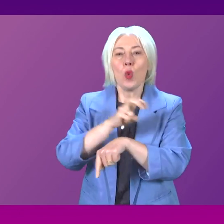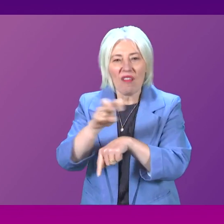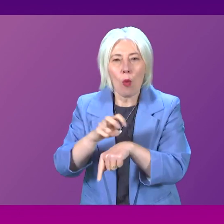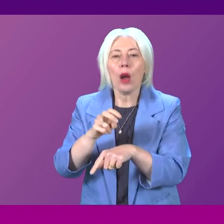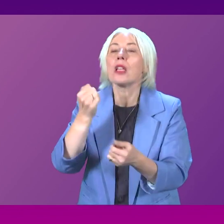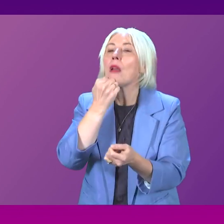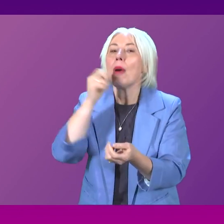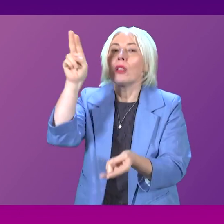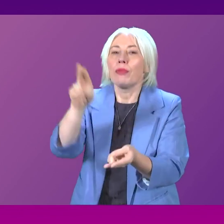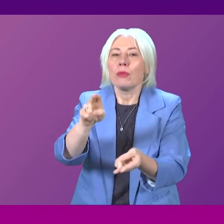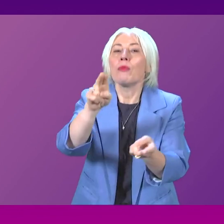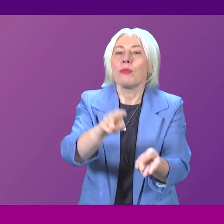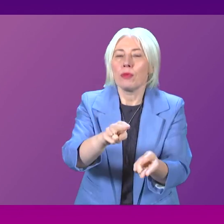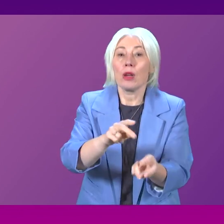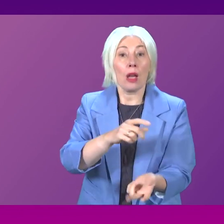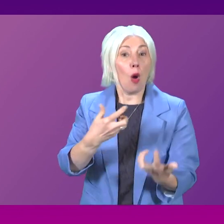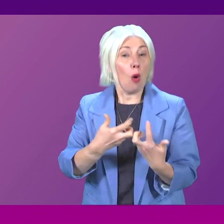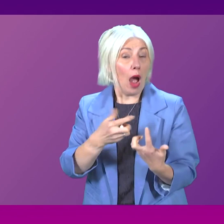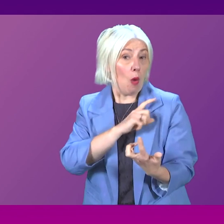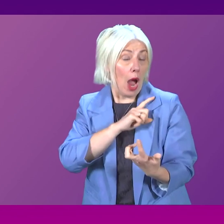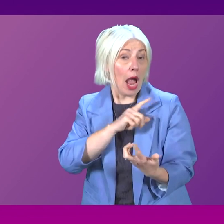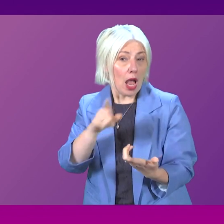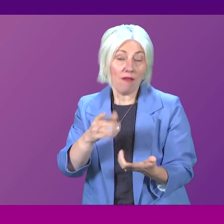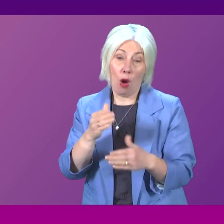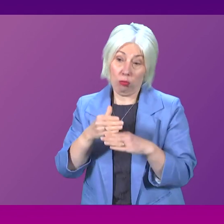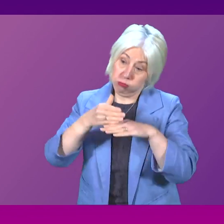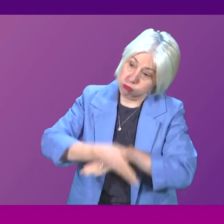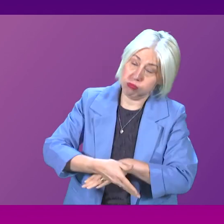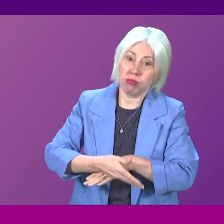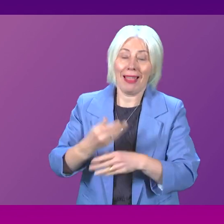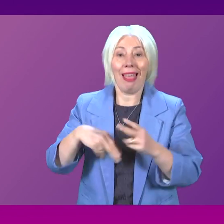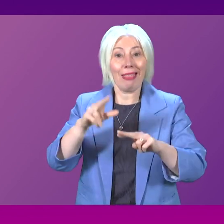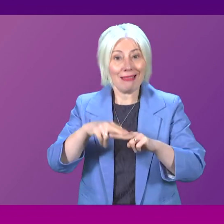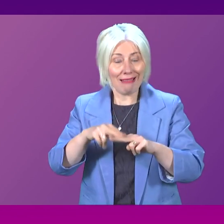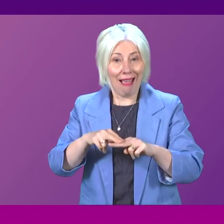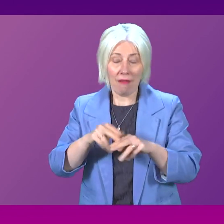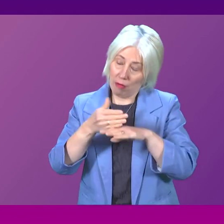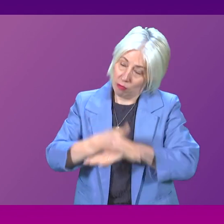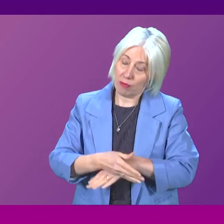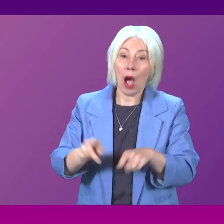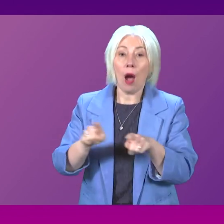That is a result of the hard work of those on the front line, but also the actions that we are taking to support their efforts.